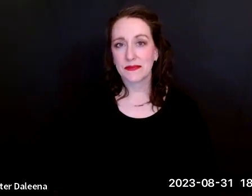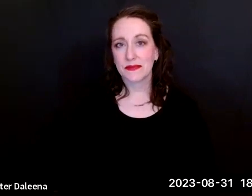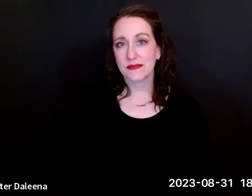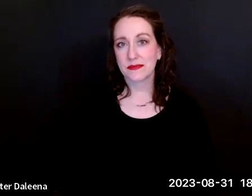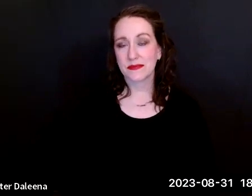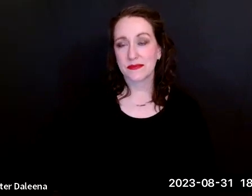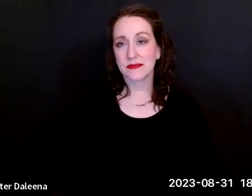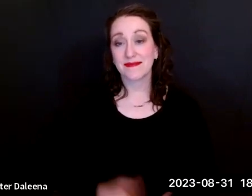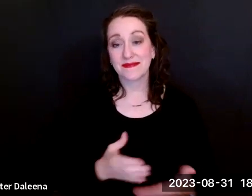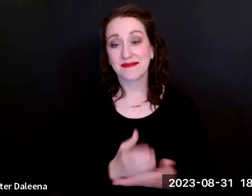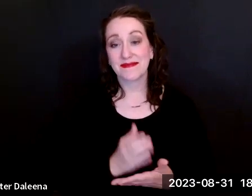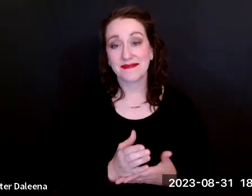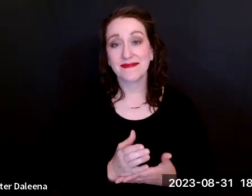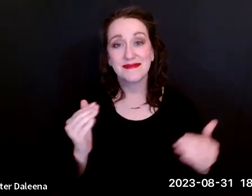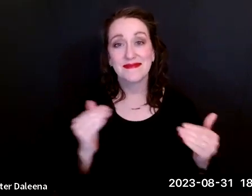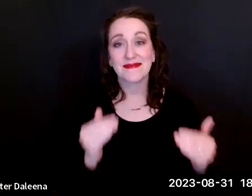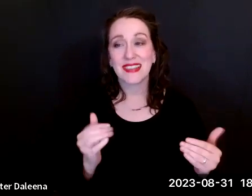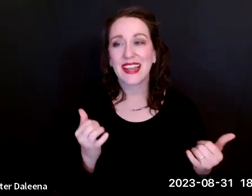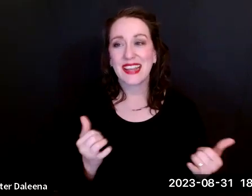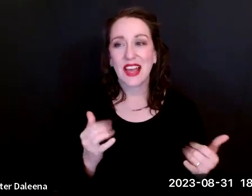all right I will move us into uh next steps then